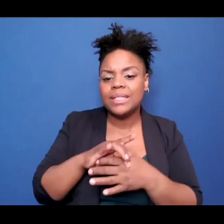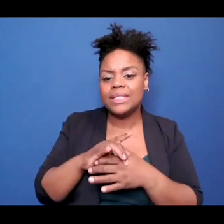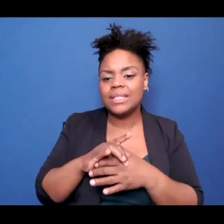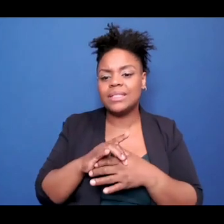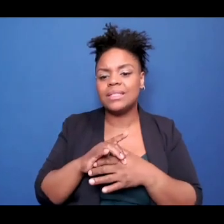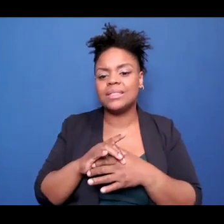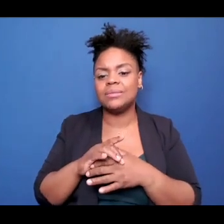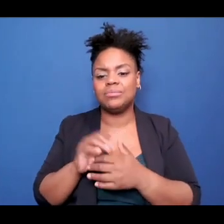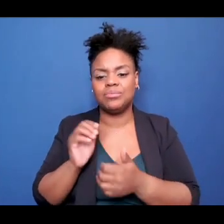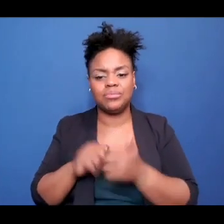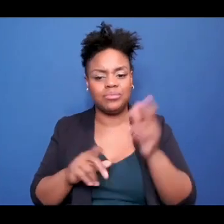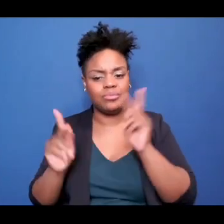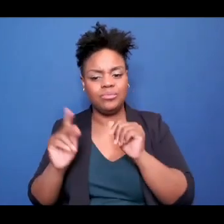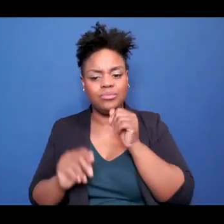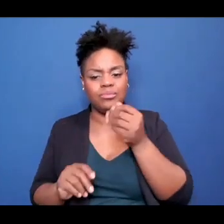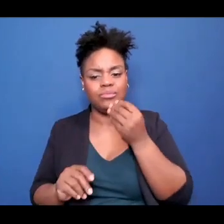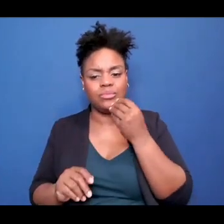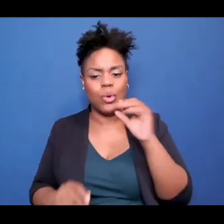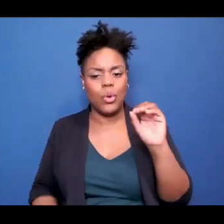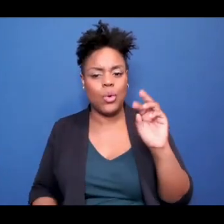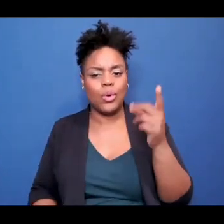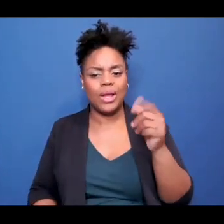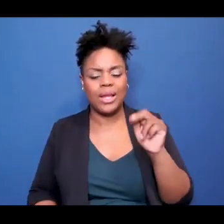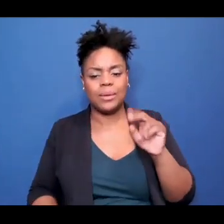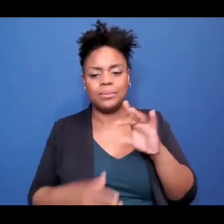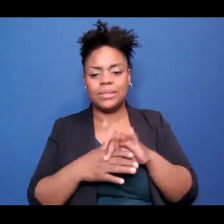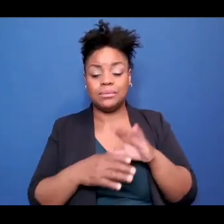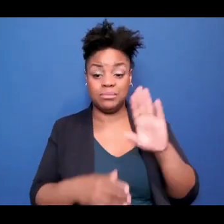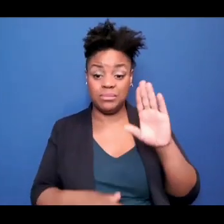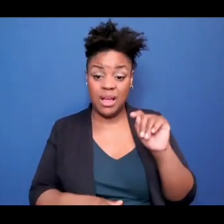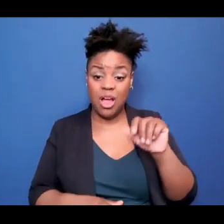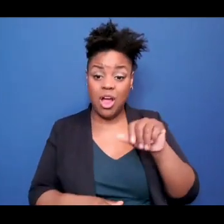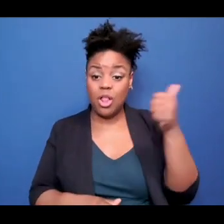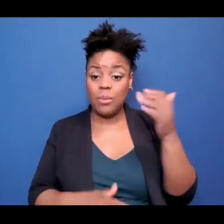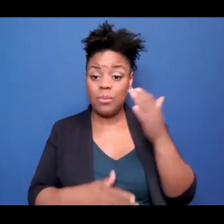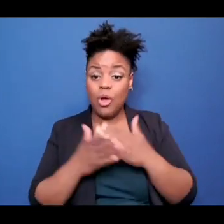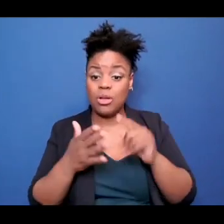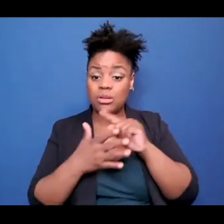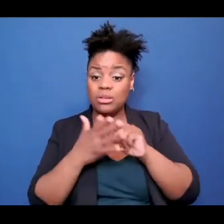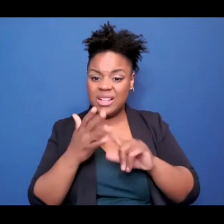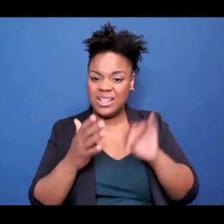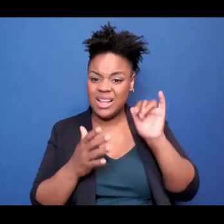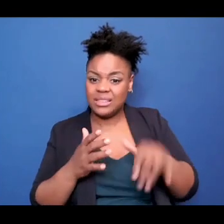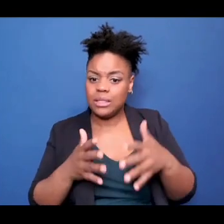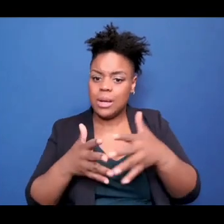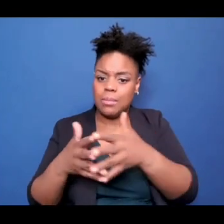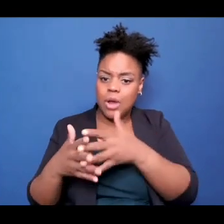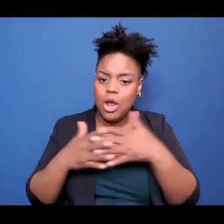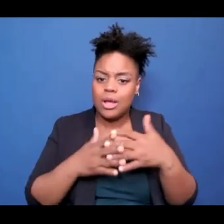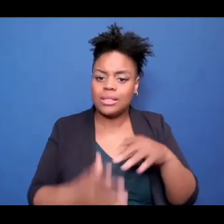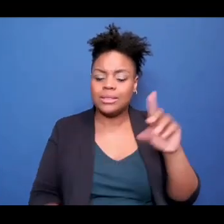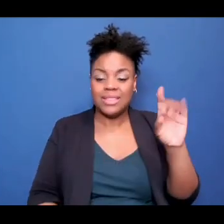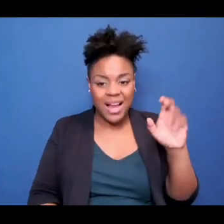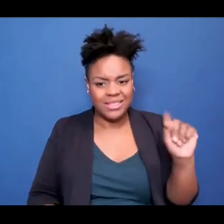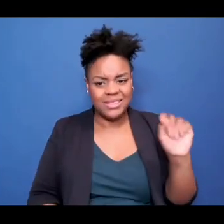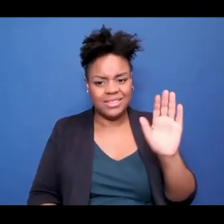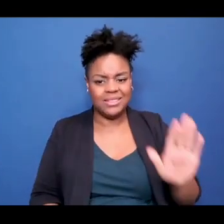SO OTHER THAN ORGAN MEATS, WHICH AREN'T REALLY WIDELY CONSUMED TODAY, THAT PRETTY MUCH SOUNDS LIKE THE AMERICAN DIET.